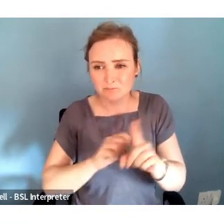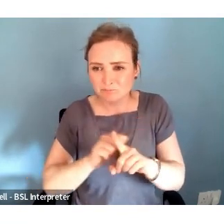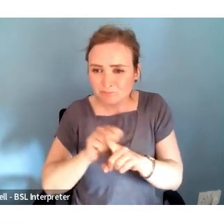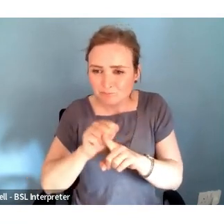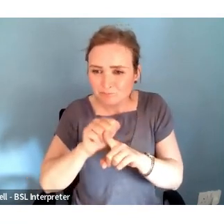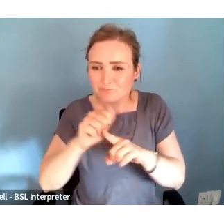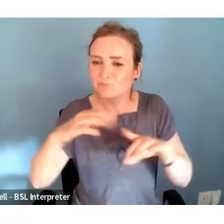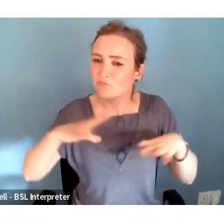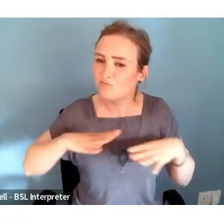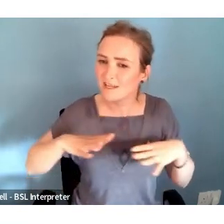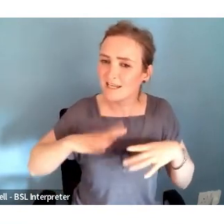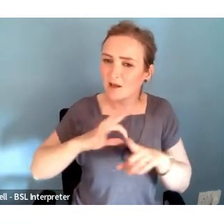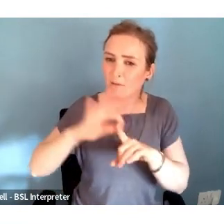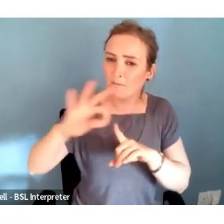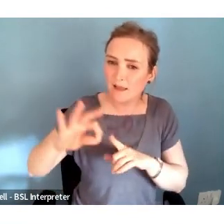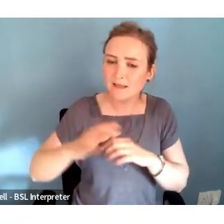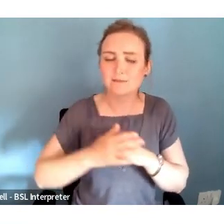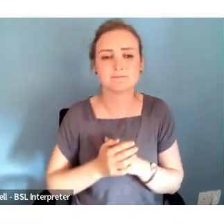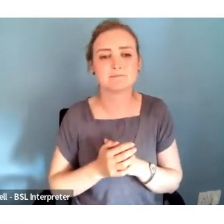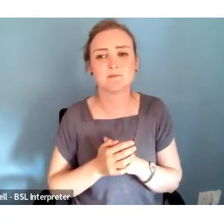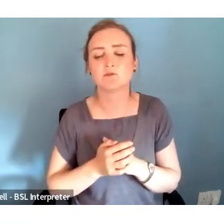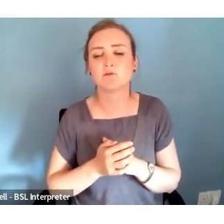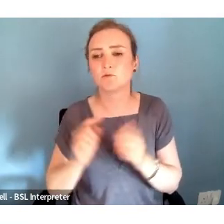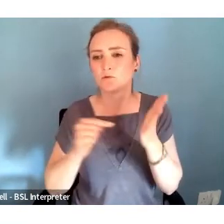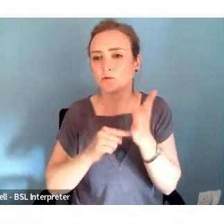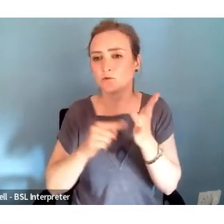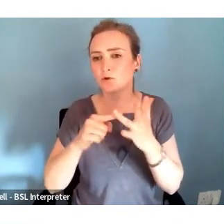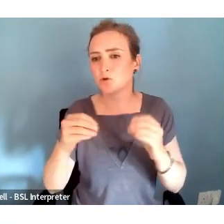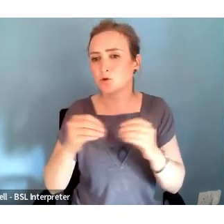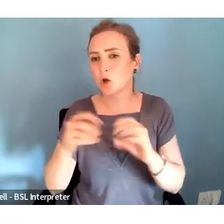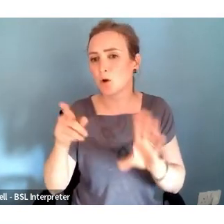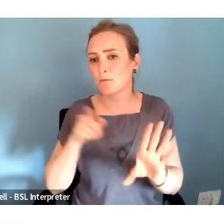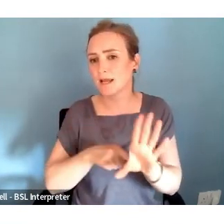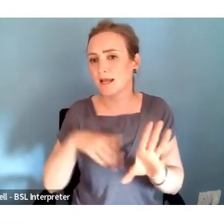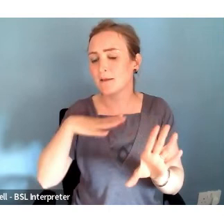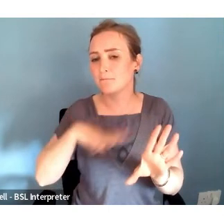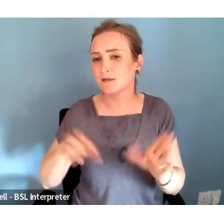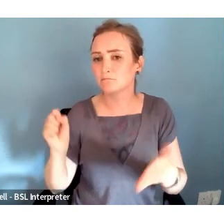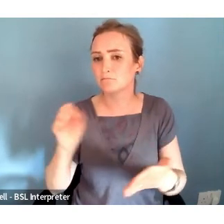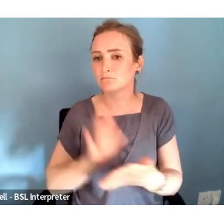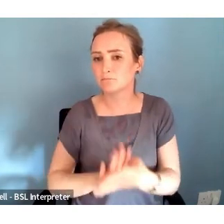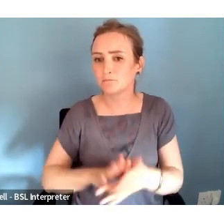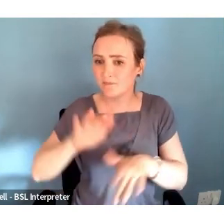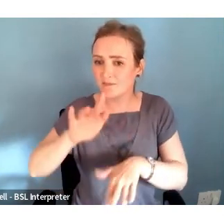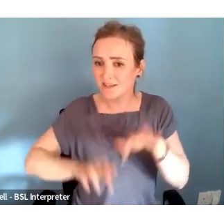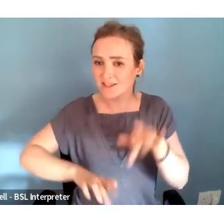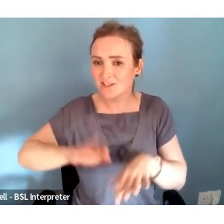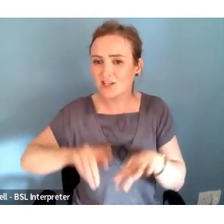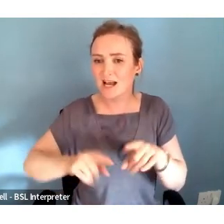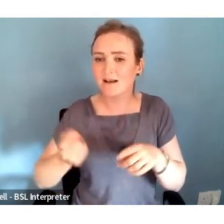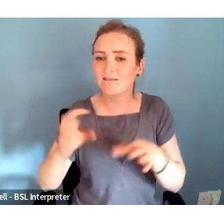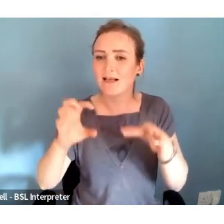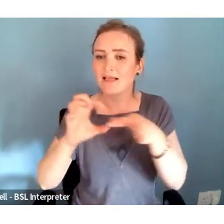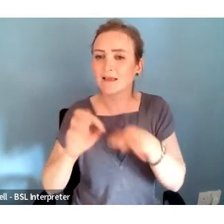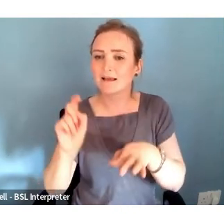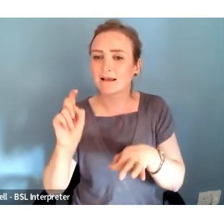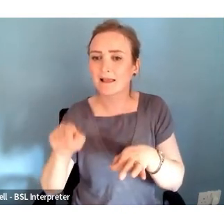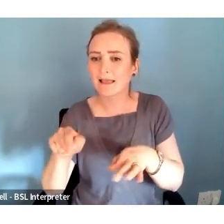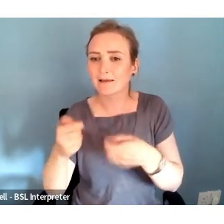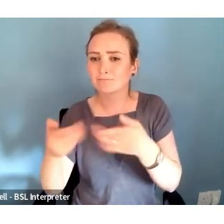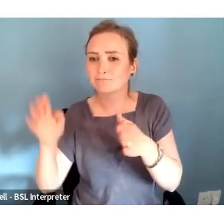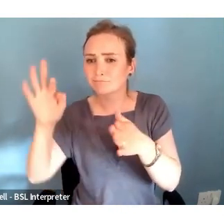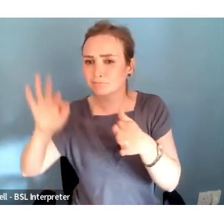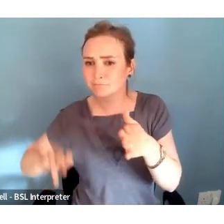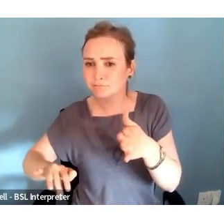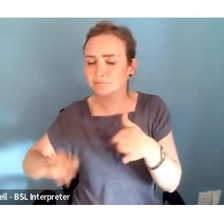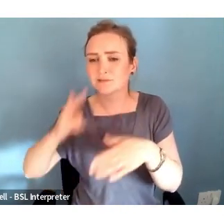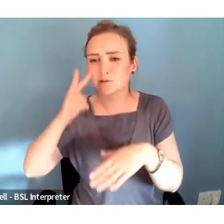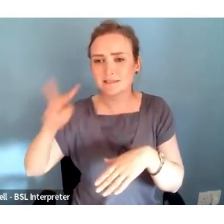career Hive in the Chat. There are other ways of positive actions